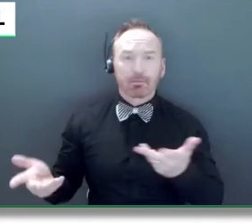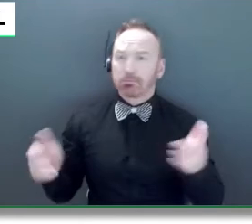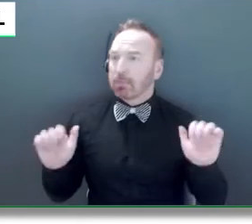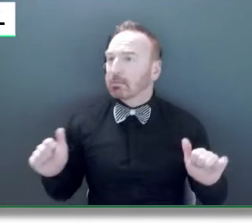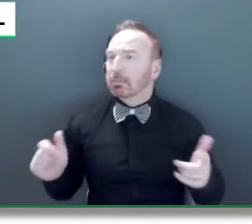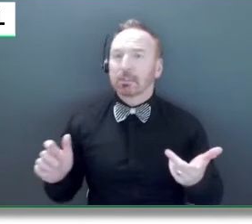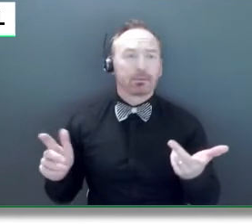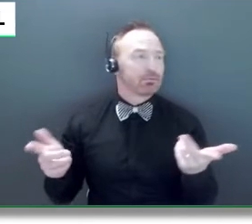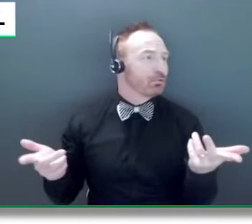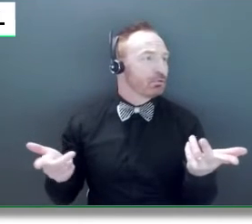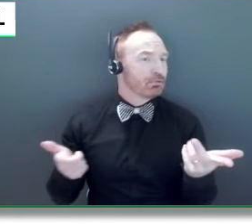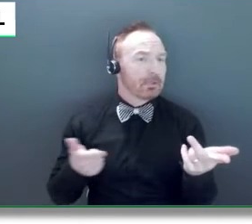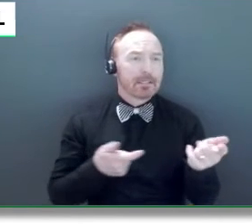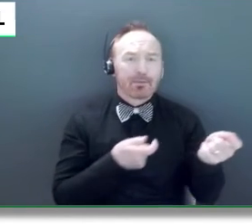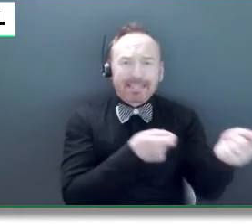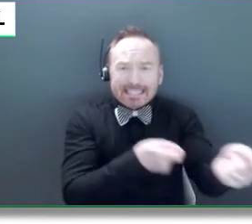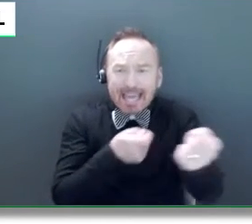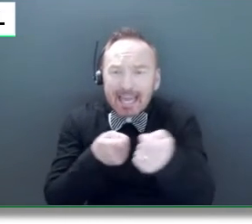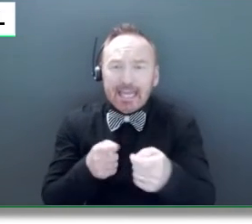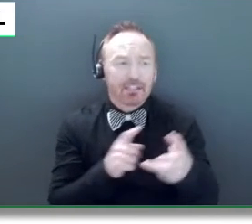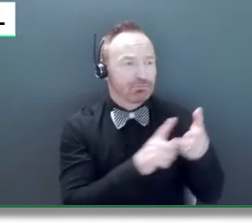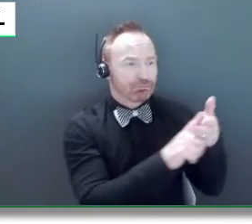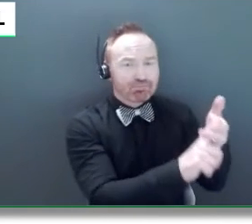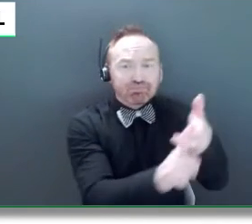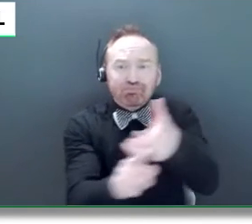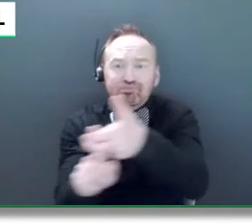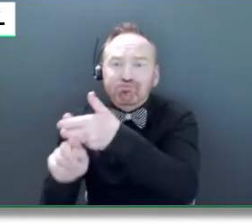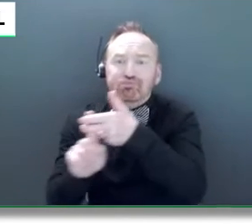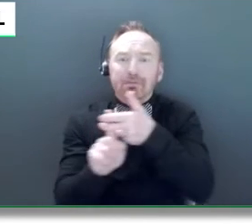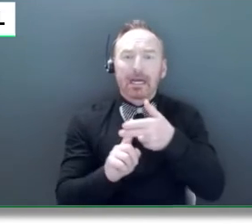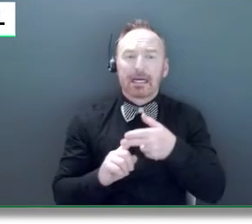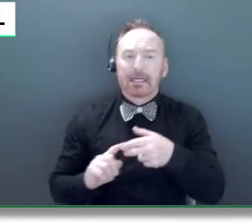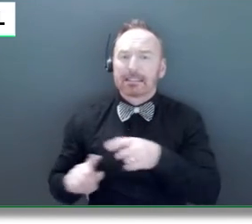different social enterprise in coming together to recognize the gap and what